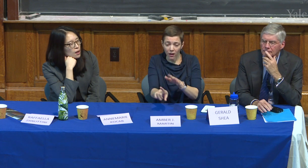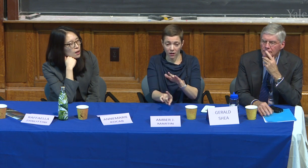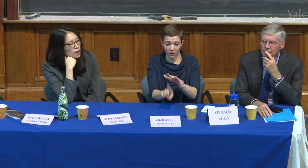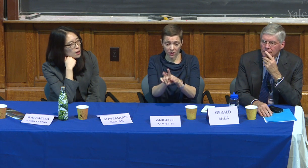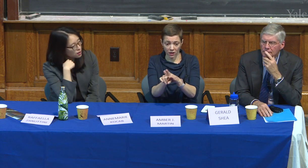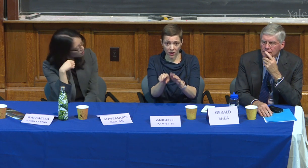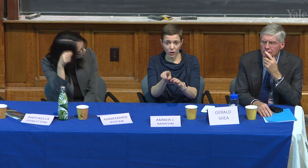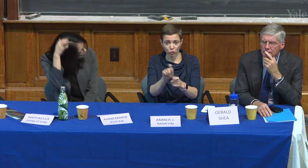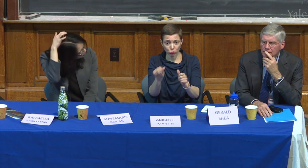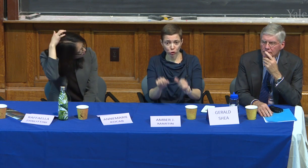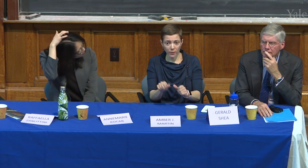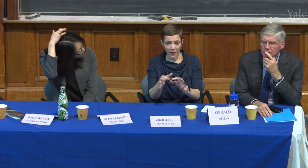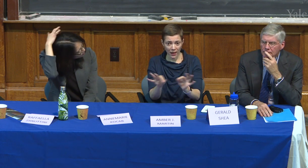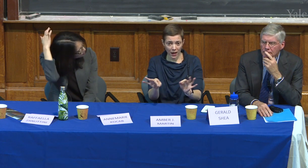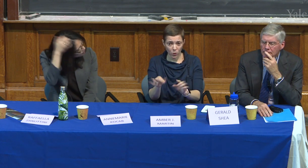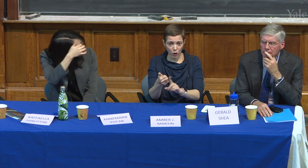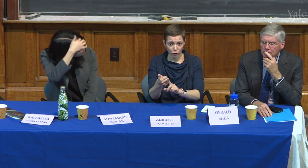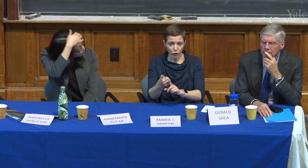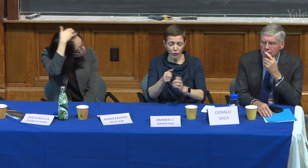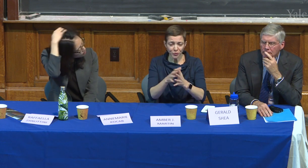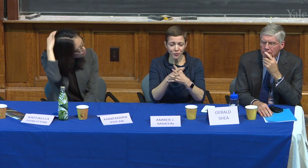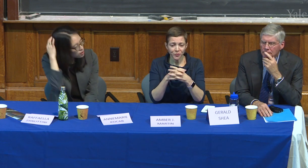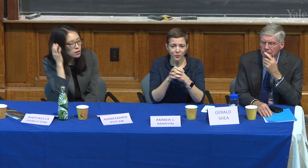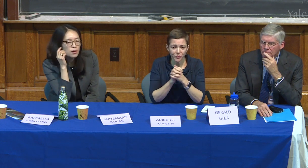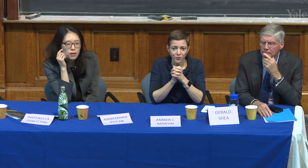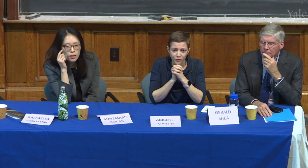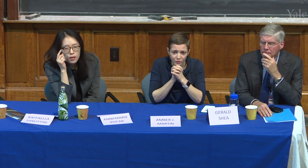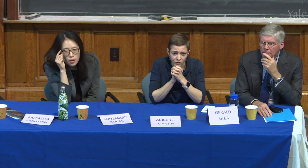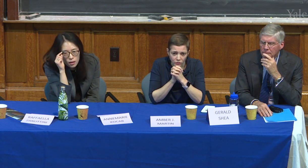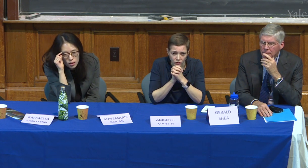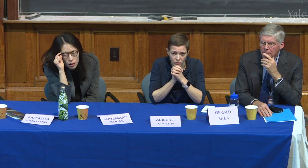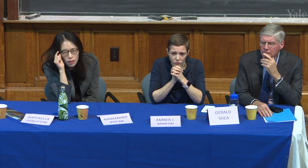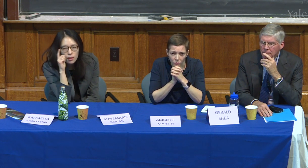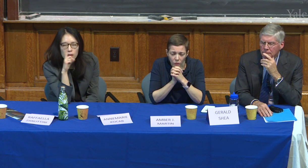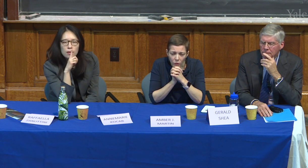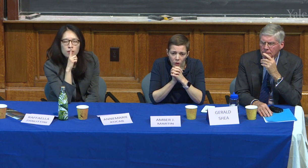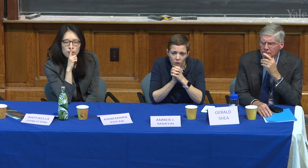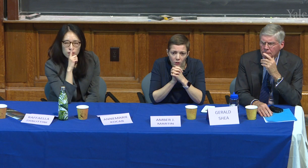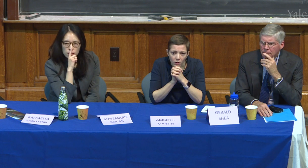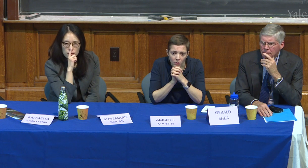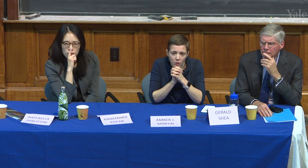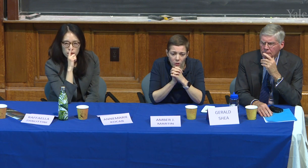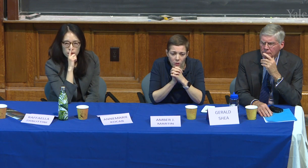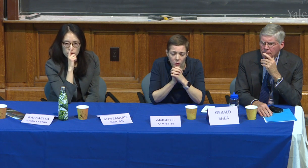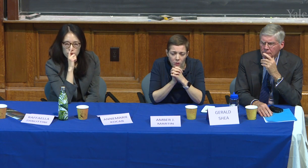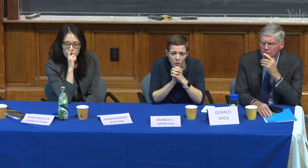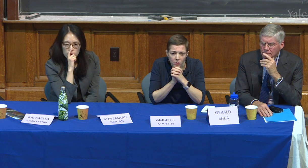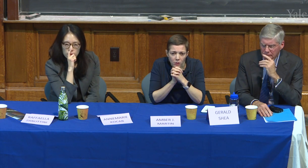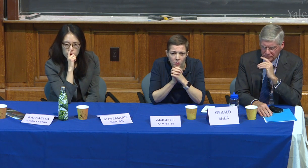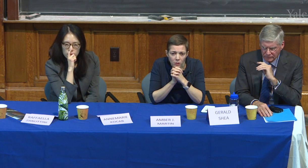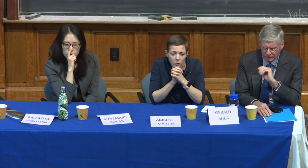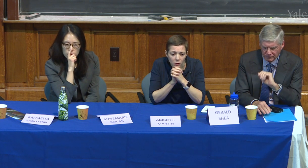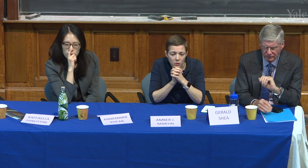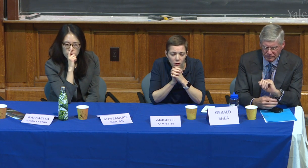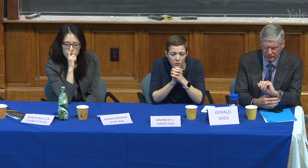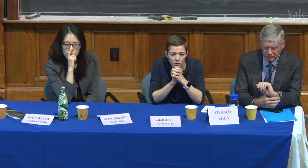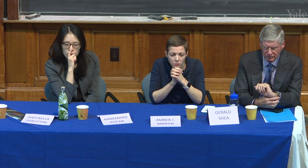How they influence and shape language, is that what you're addressing? [Audience Member] It's more the question related